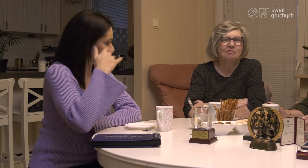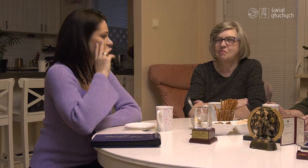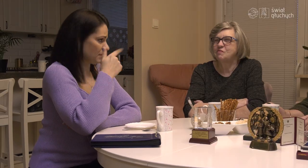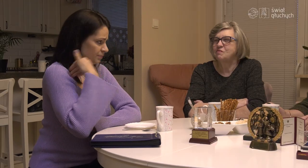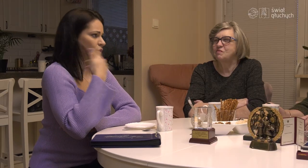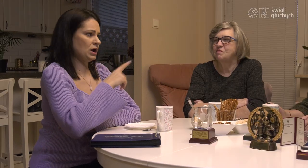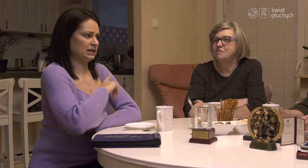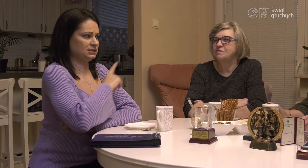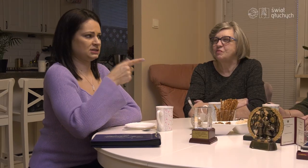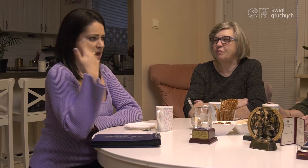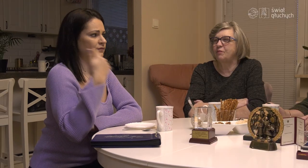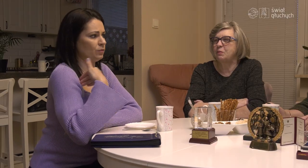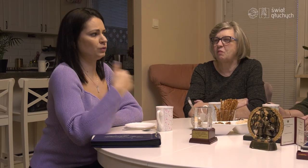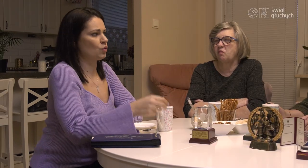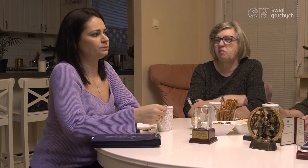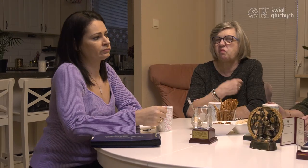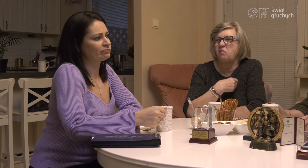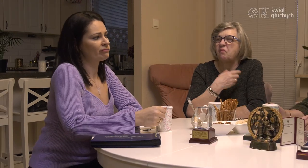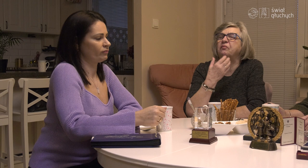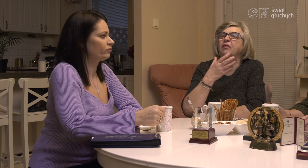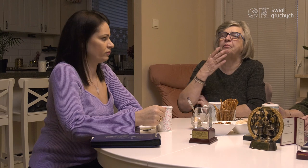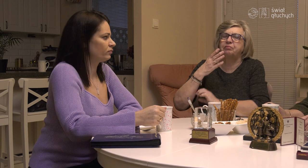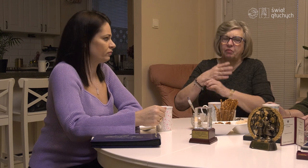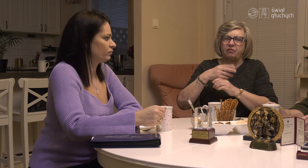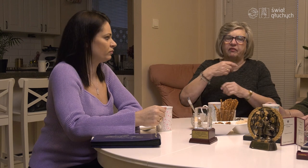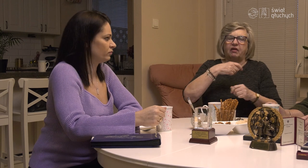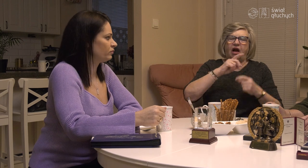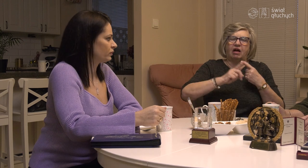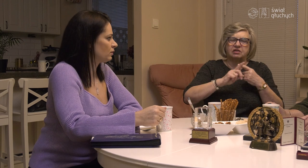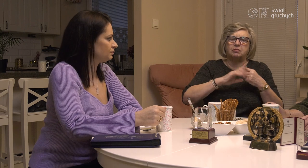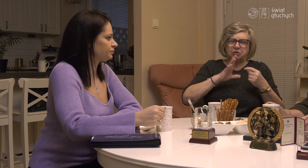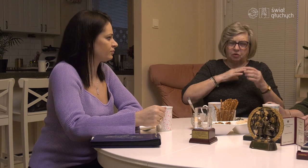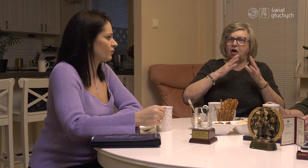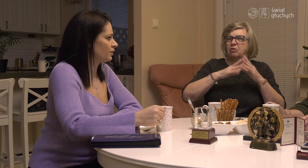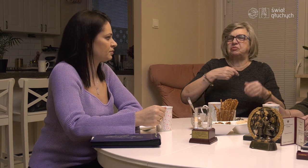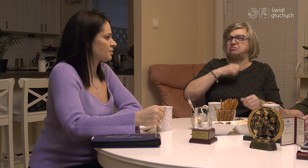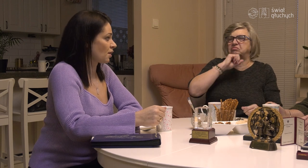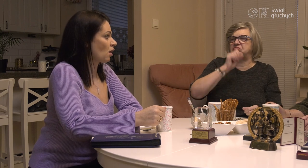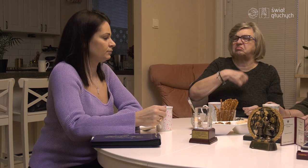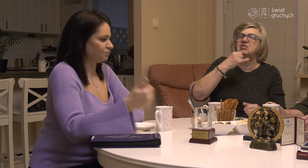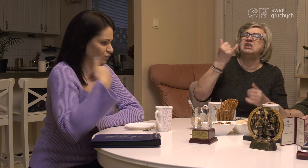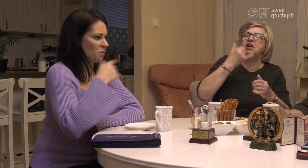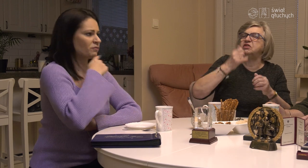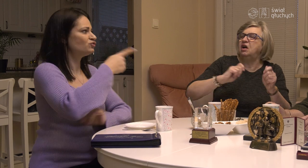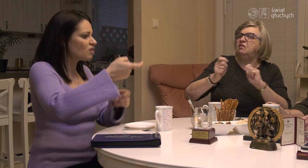[Monika]: My mother used to be in the scouts, too. [Grażyna]: I was too, but I didn't go to camps.